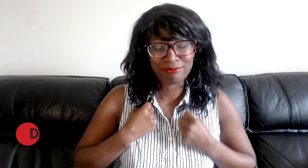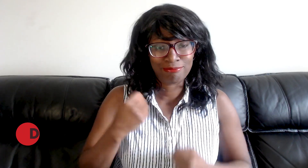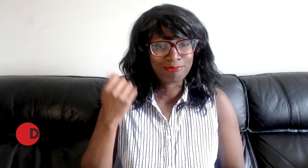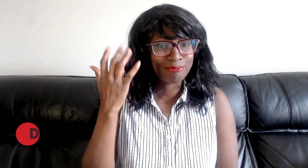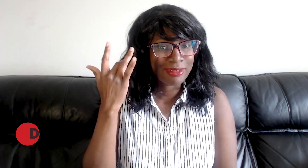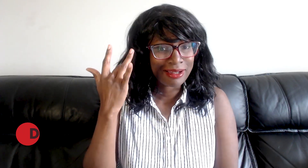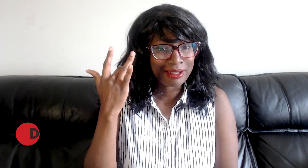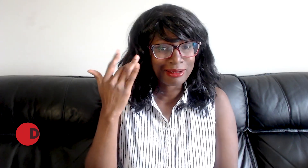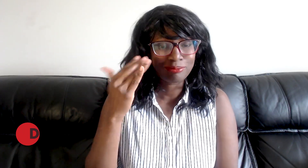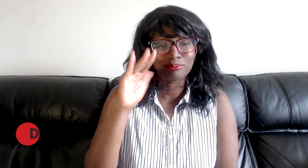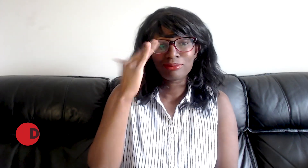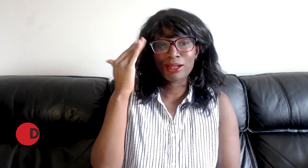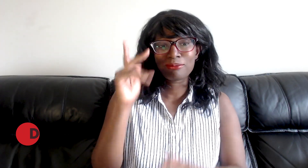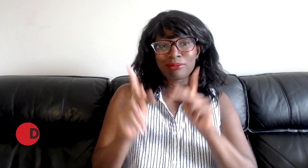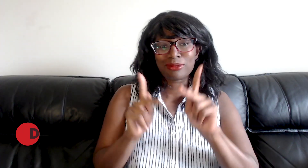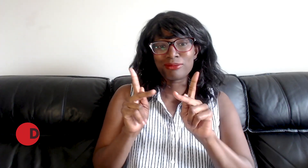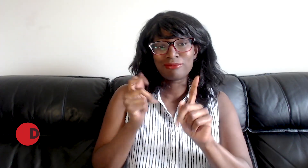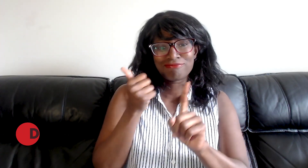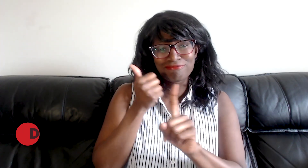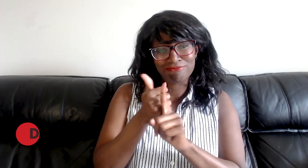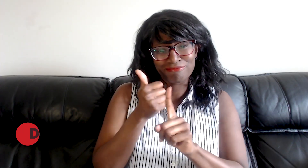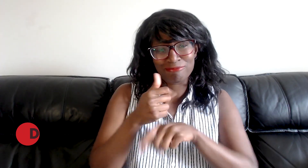The reason we chose the word is because Black people